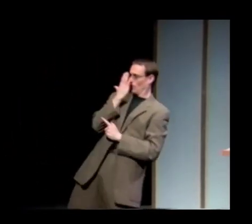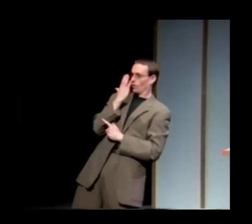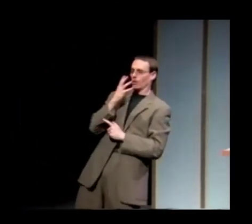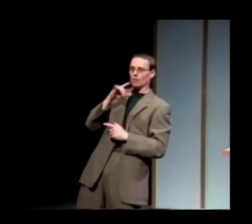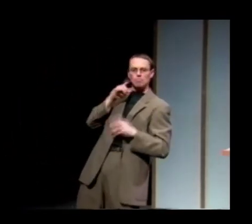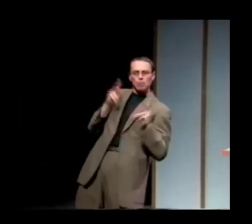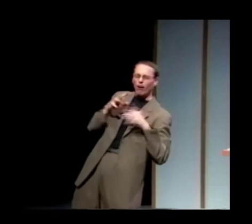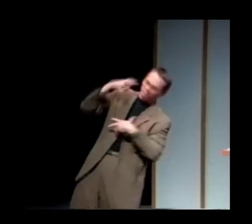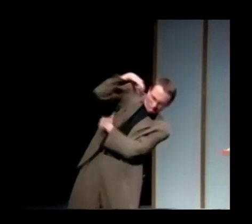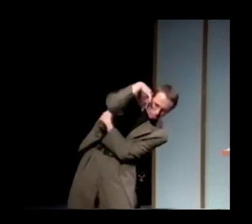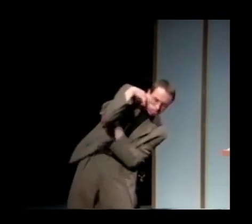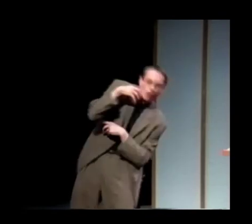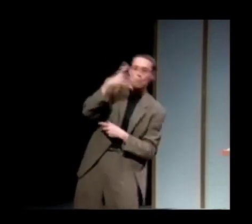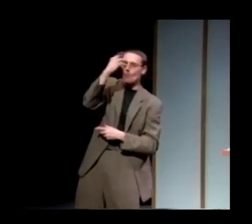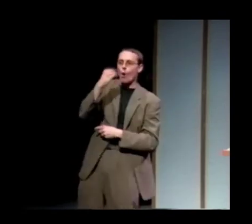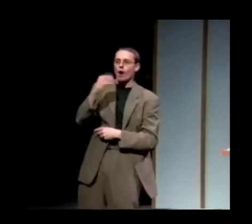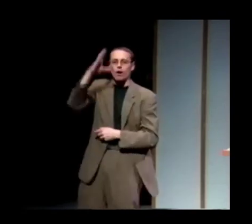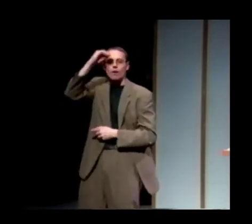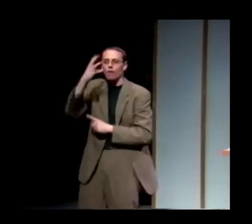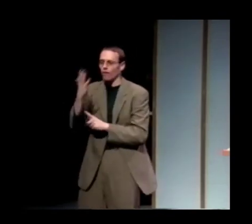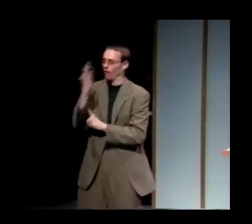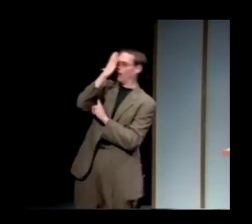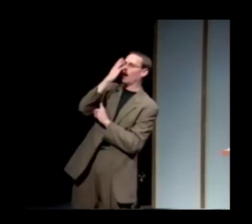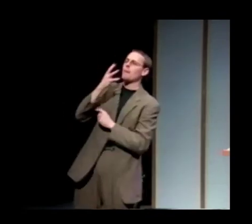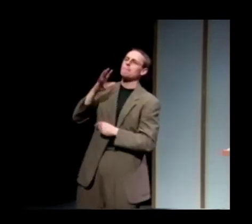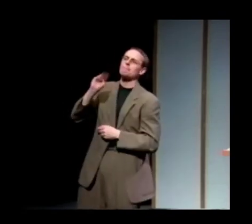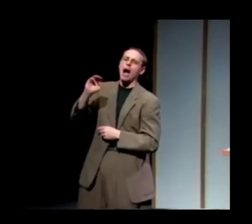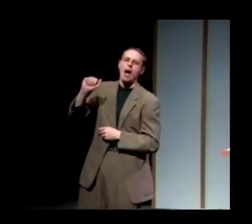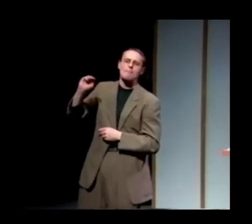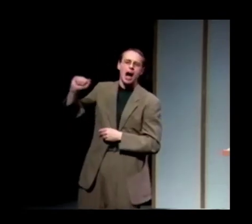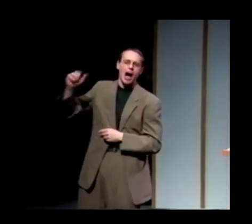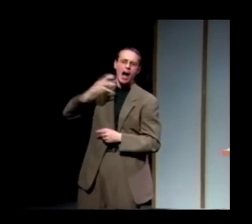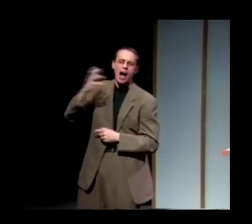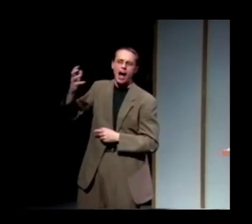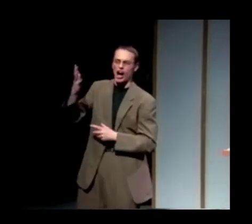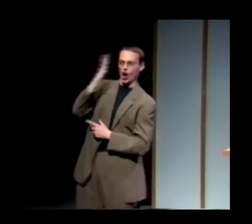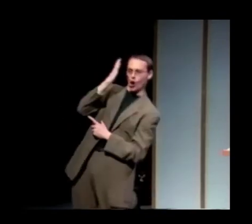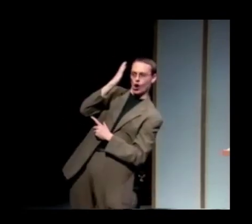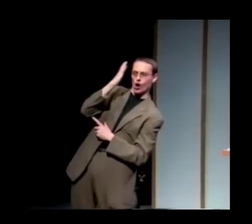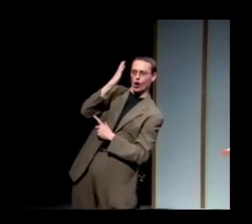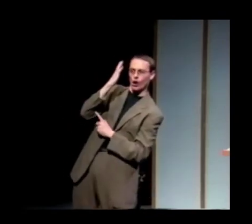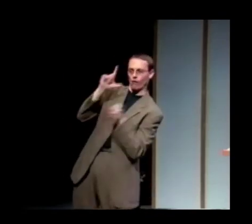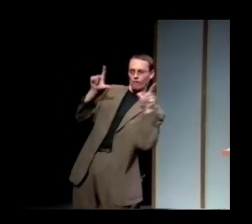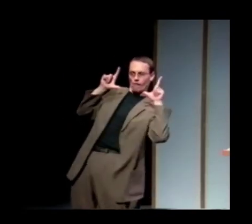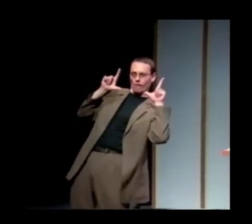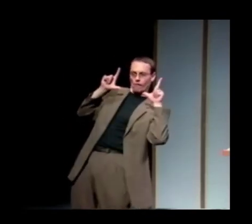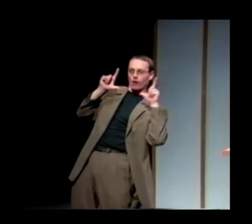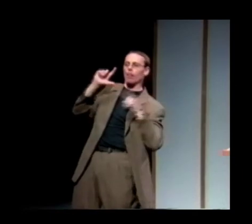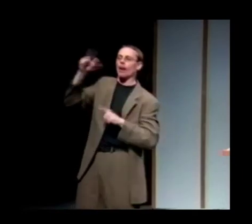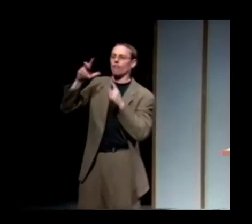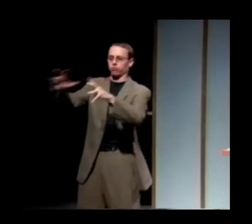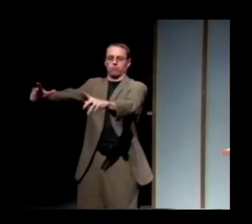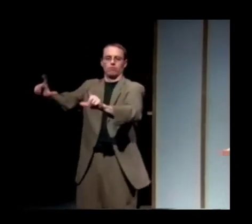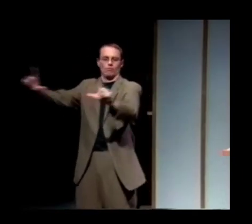YOU TRACK, YOU CLOSEUP, YOU DISTANCE, YOU GET THAT-- OH, THAT LITTLE BOY. THAT WAS A CLOSEUP OF HIS FACE SAYING, "MAMA!" OK?